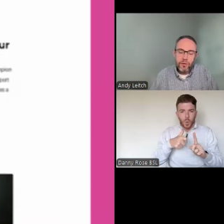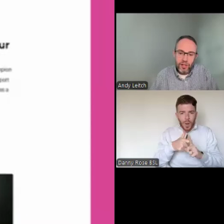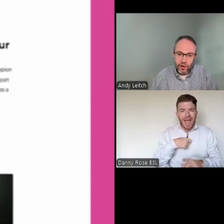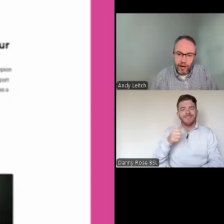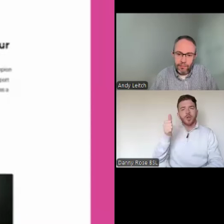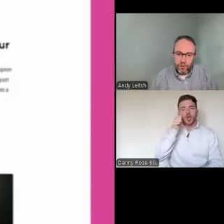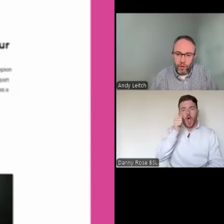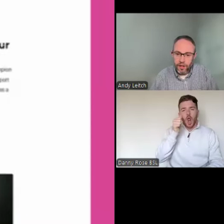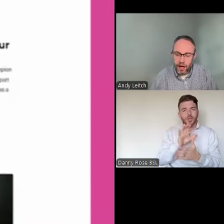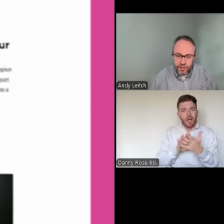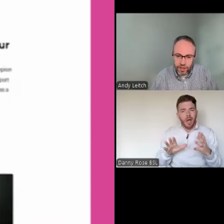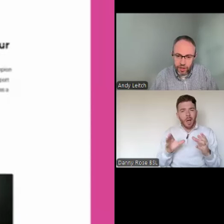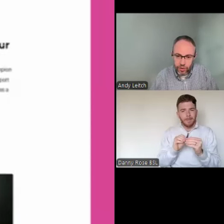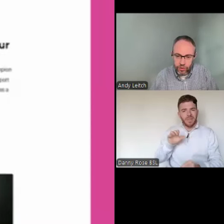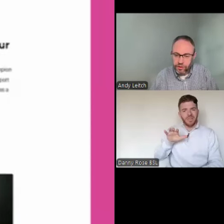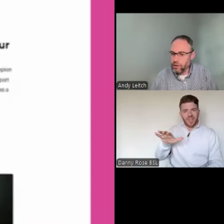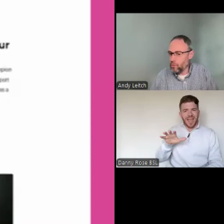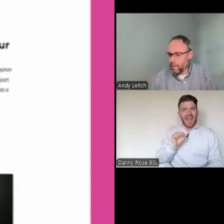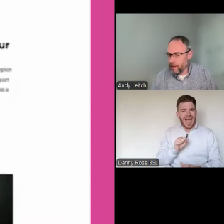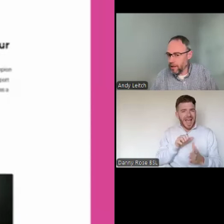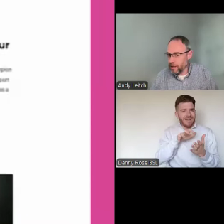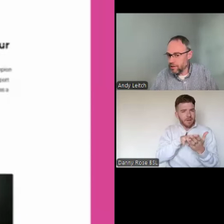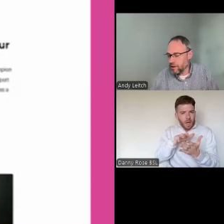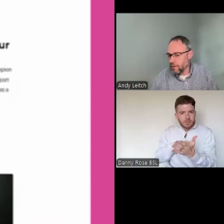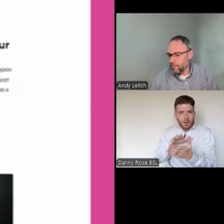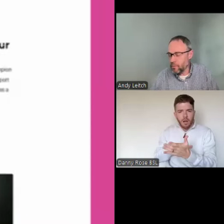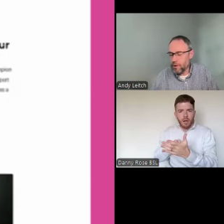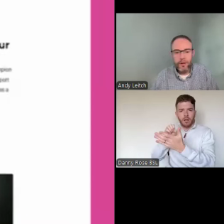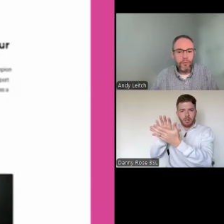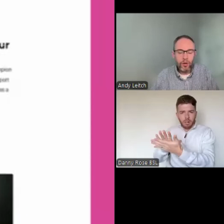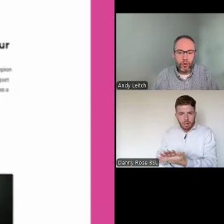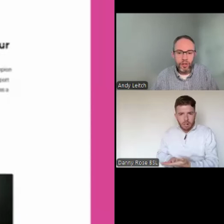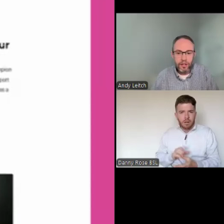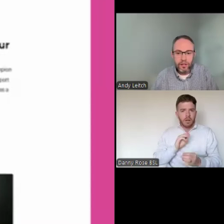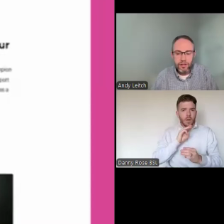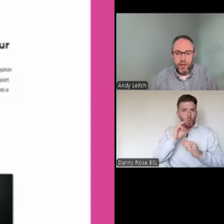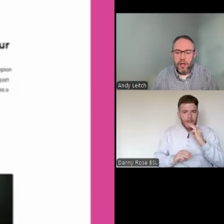which is crammed with articles, webinars, webinar recordings,